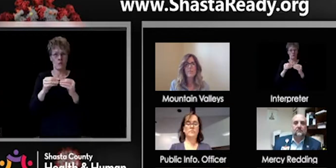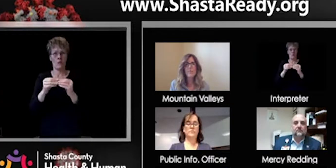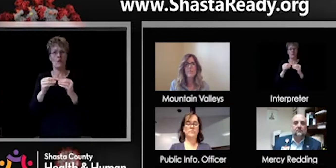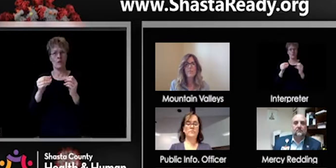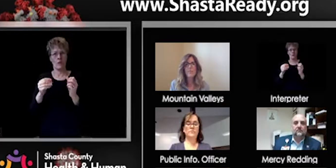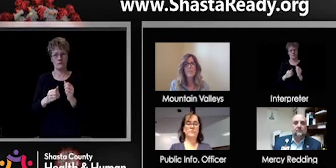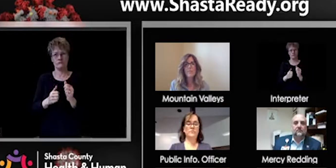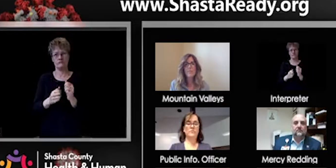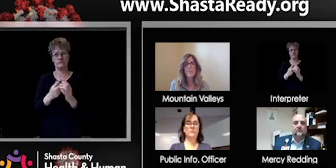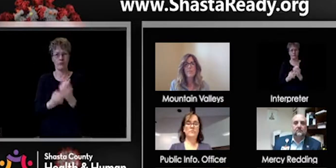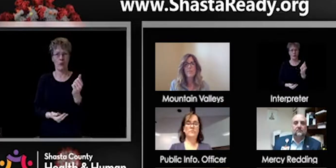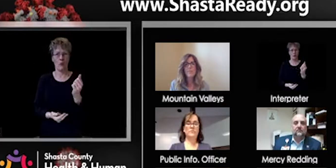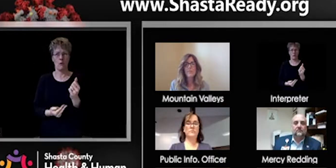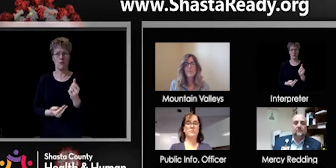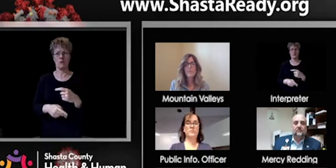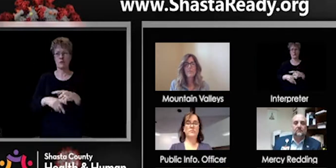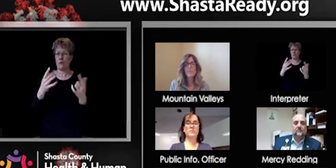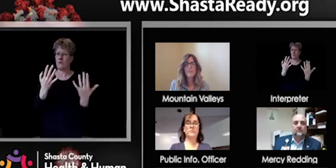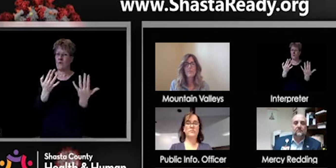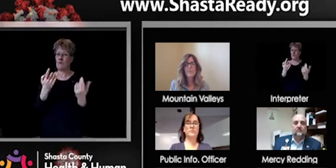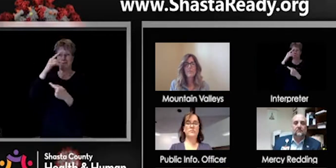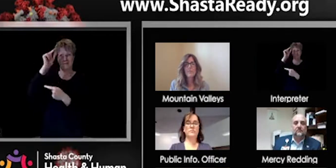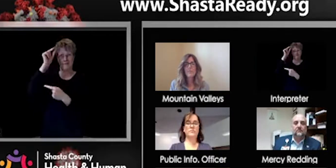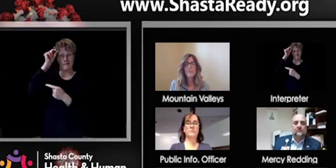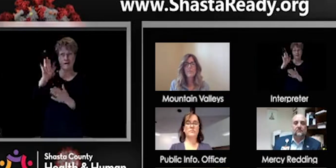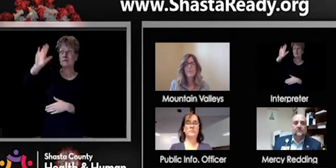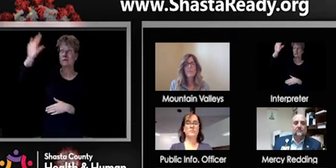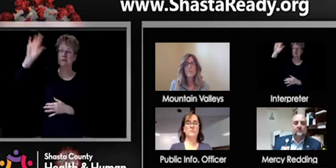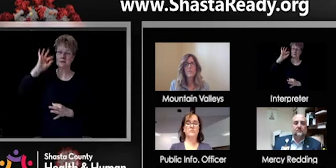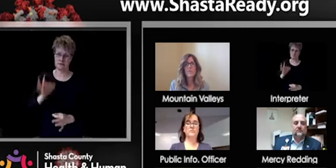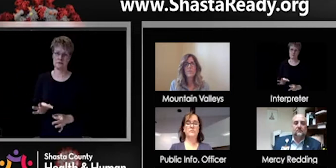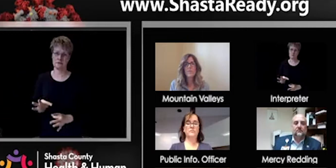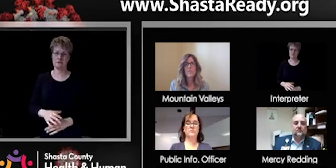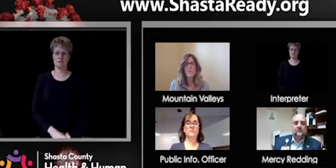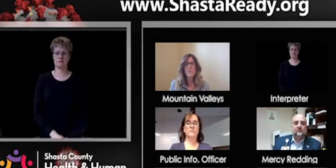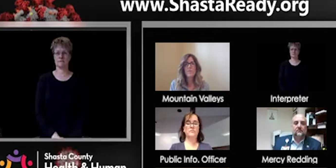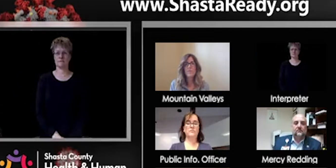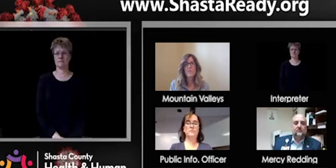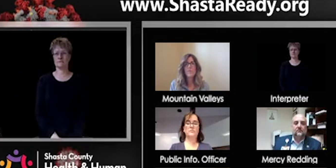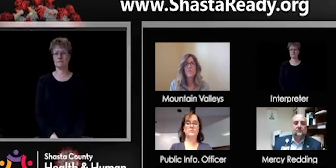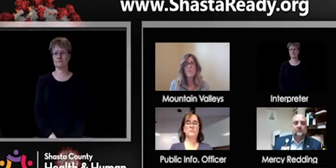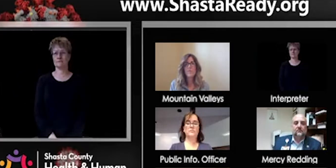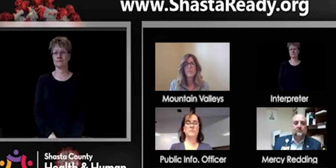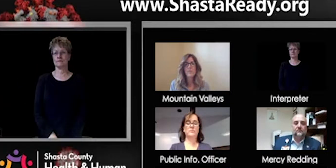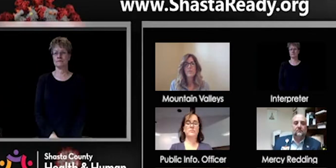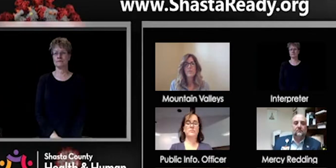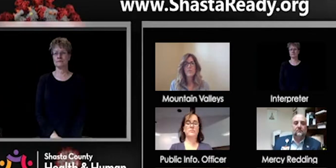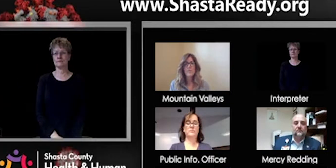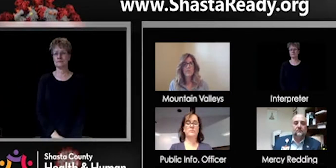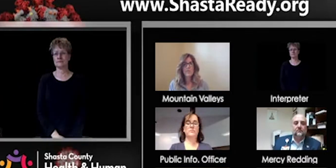about that. Ourselves here in Shasta County, as well as some of the surrounding counties